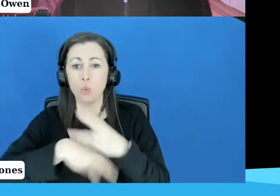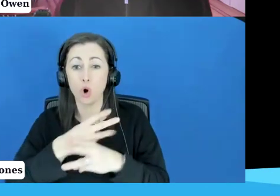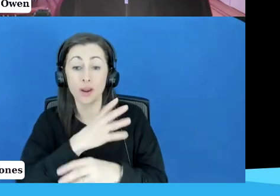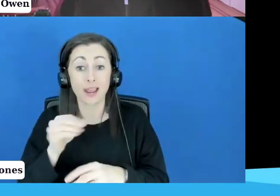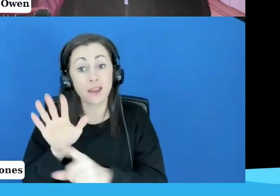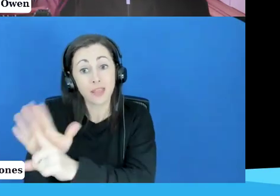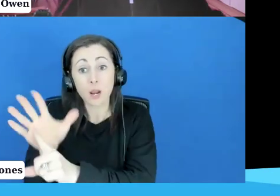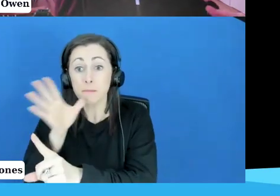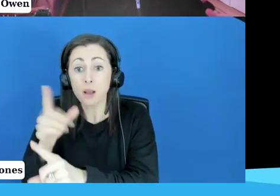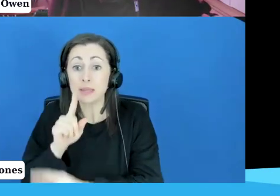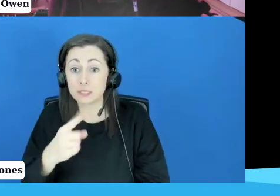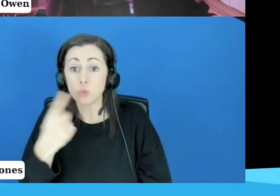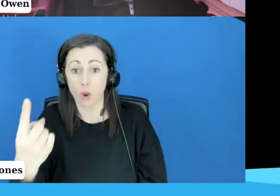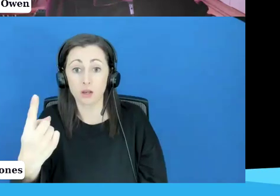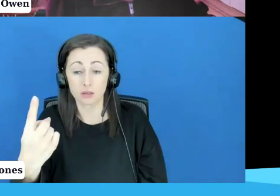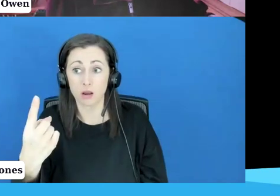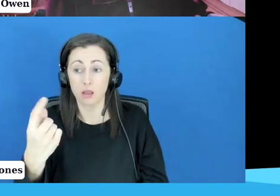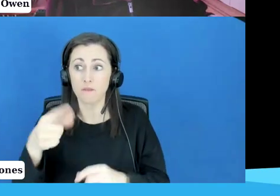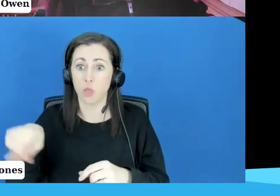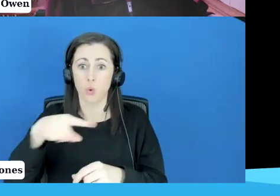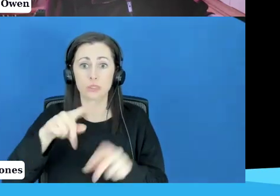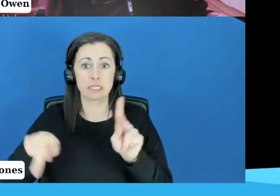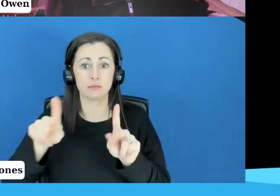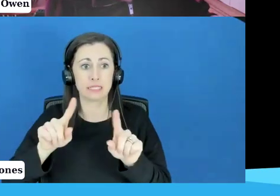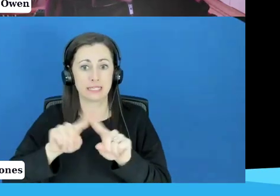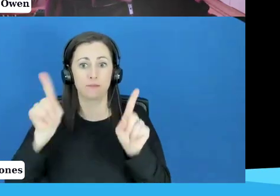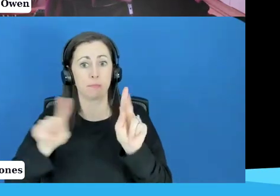She's different, but she's also parenting. She's still mom.